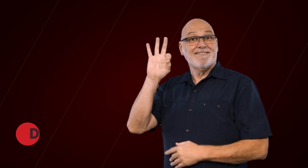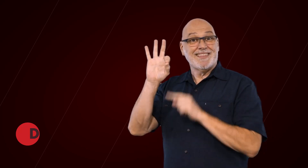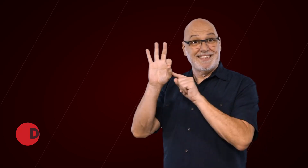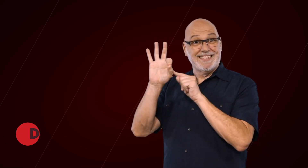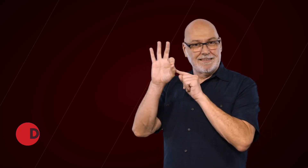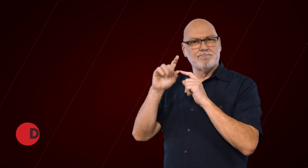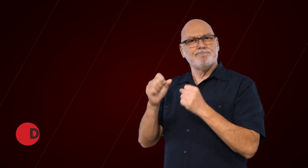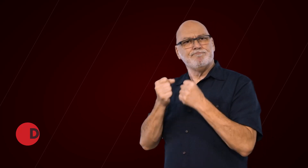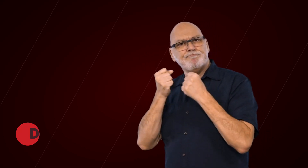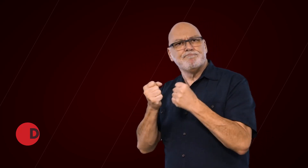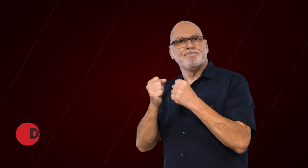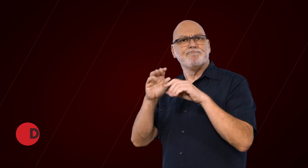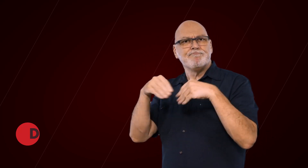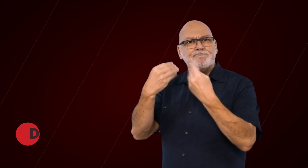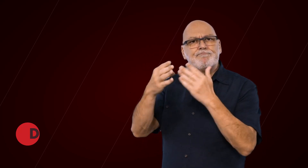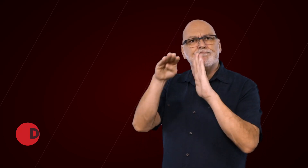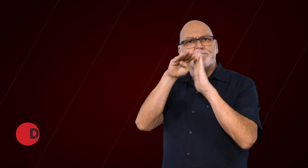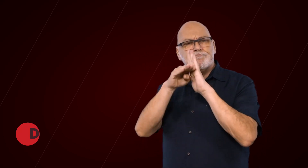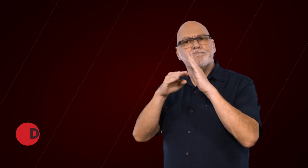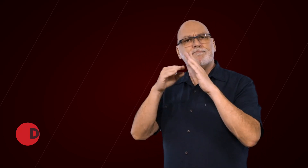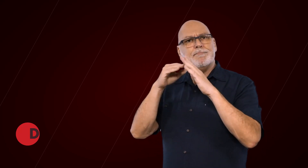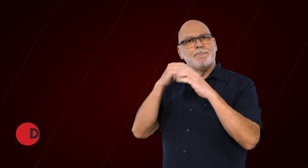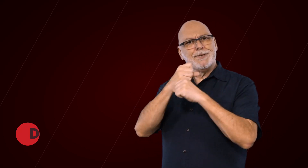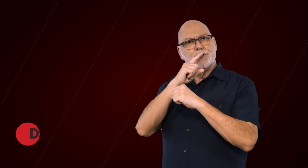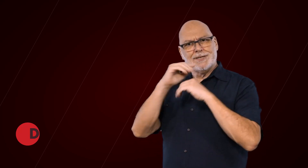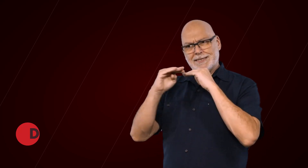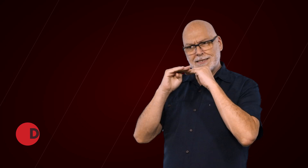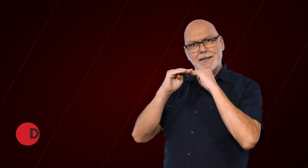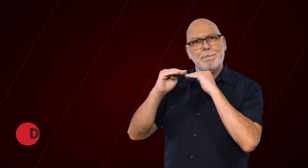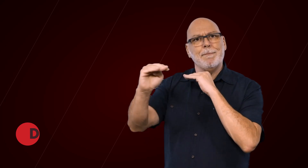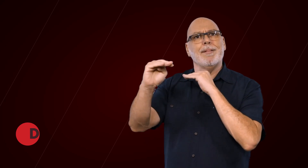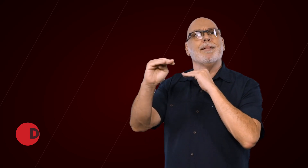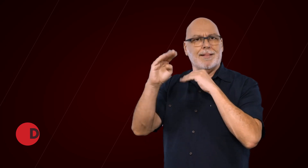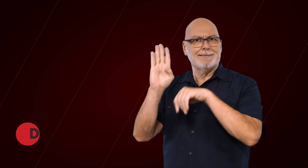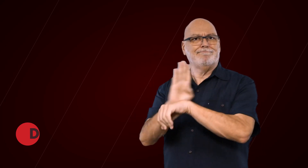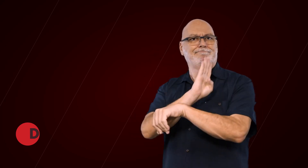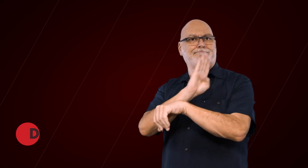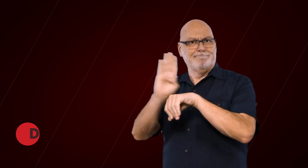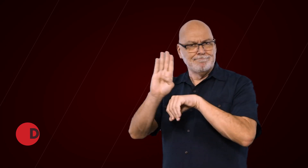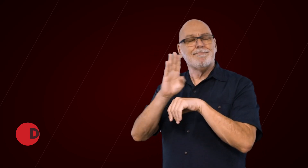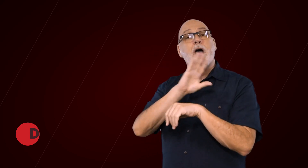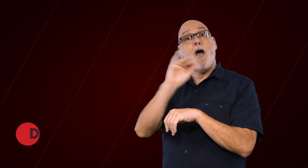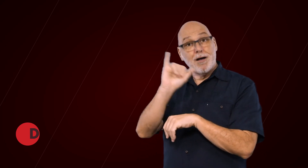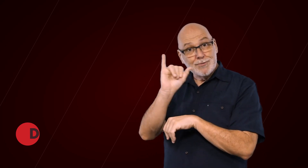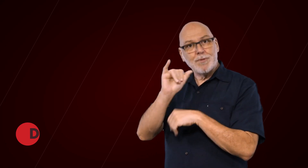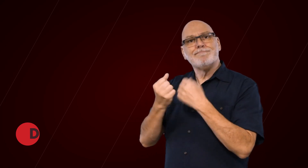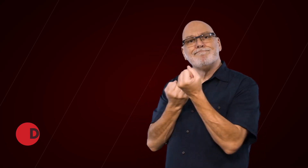CF is a grassroots-driven program enabling entrepreneurship and